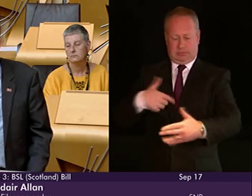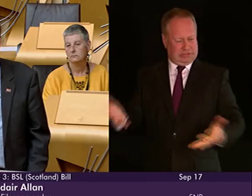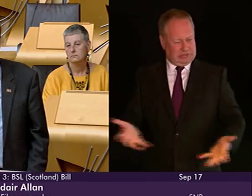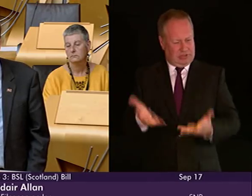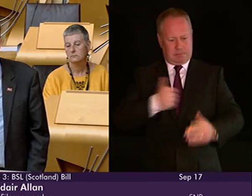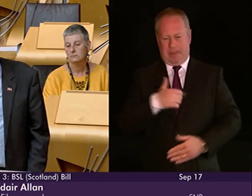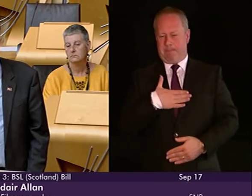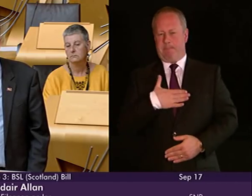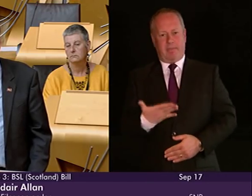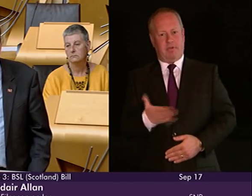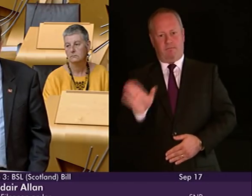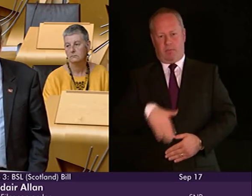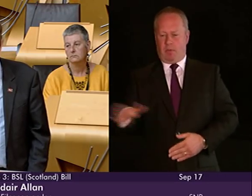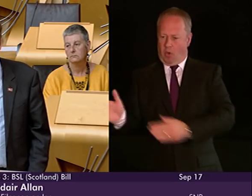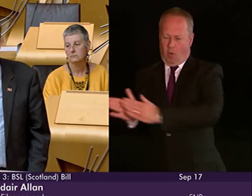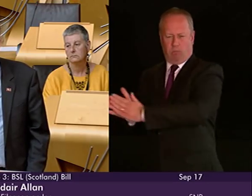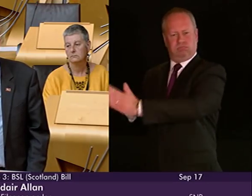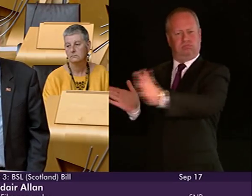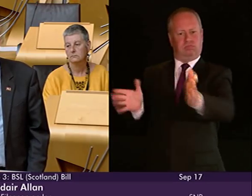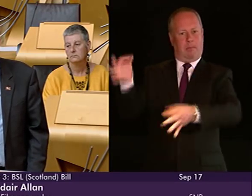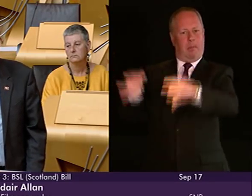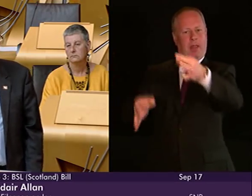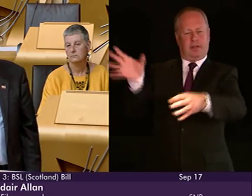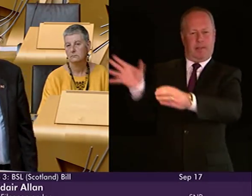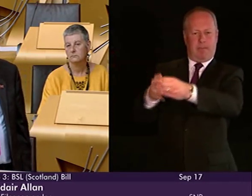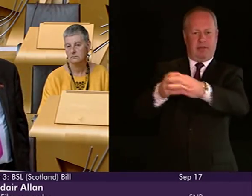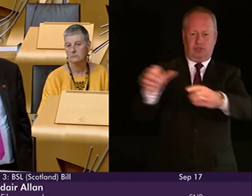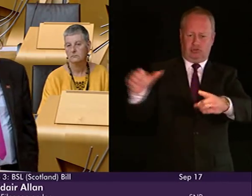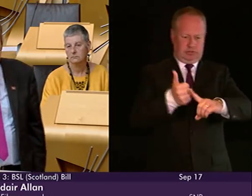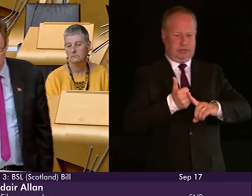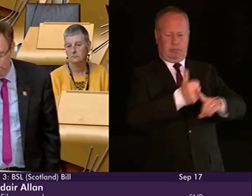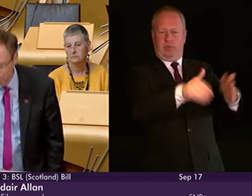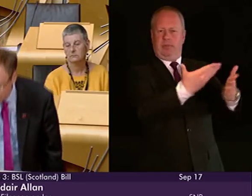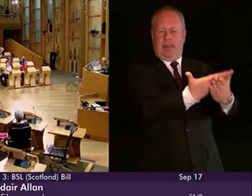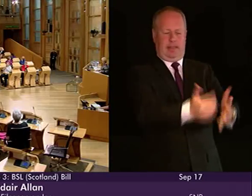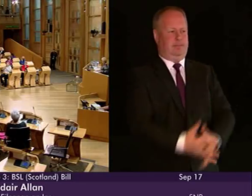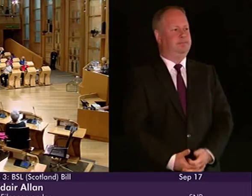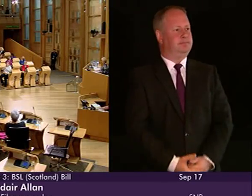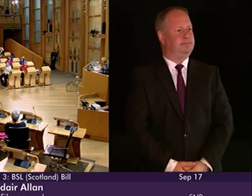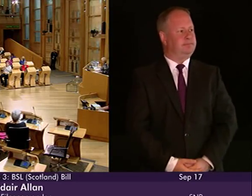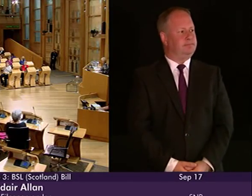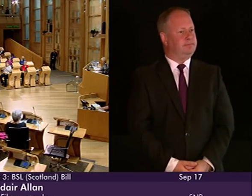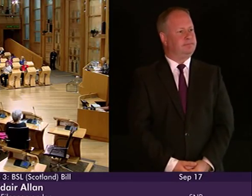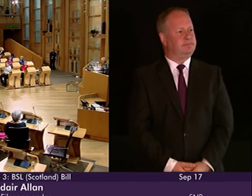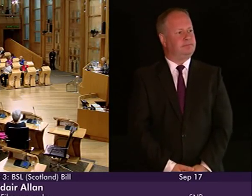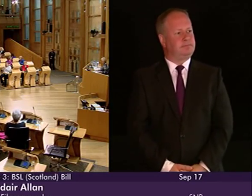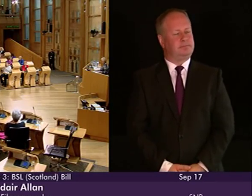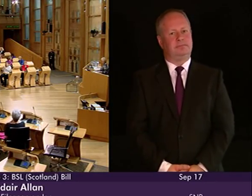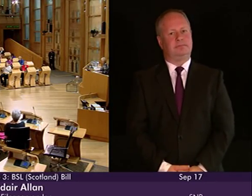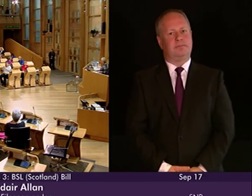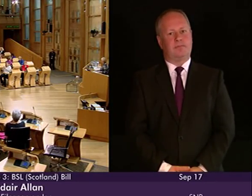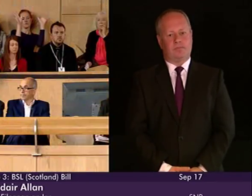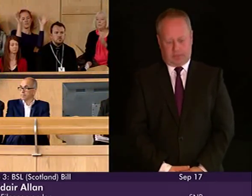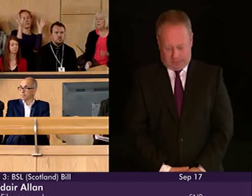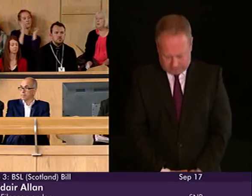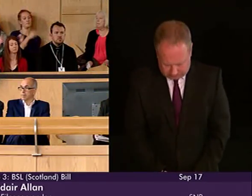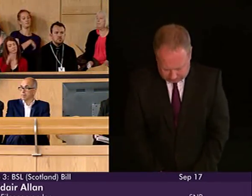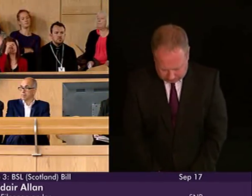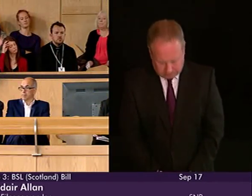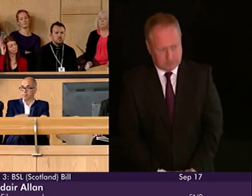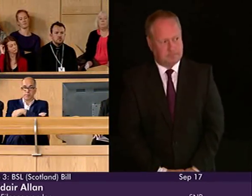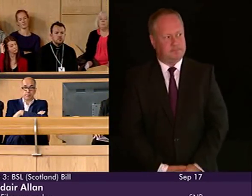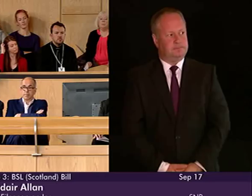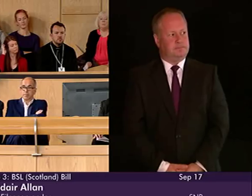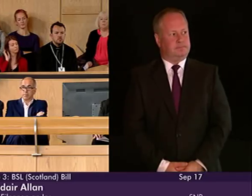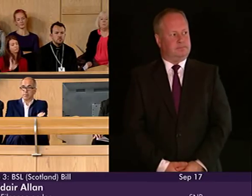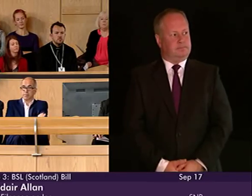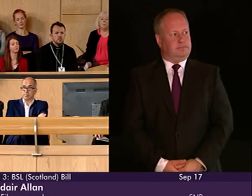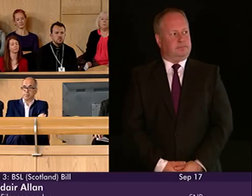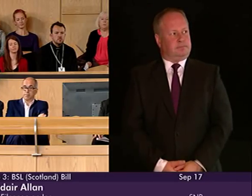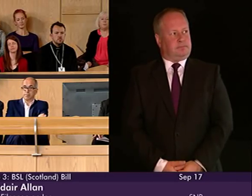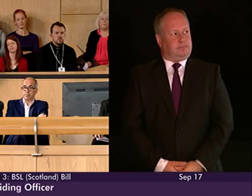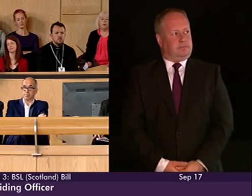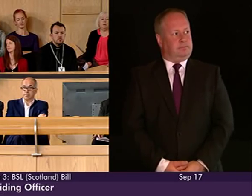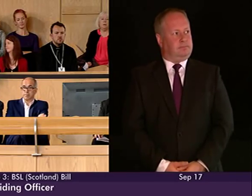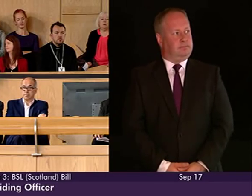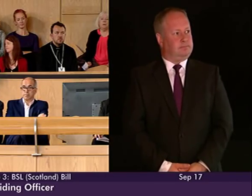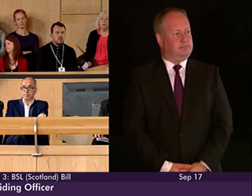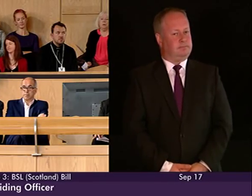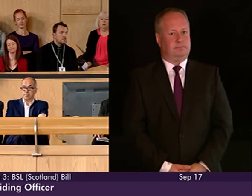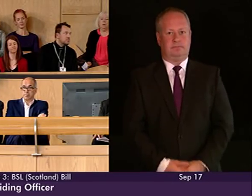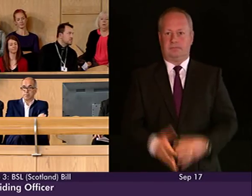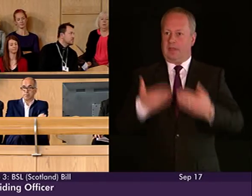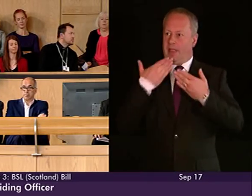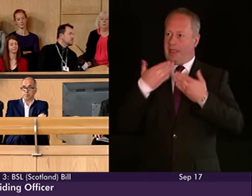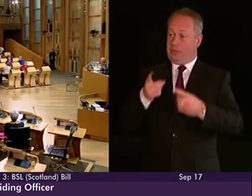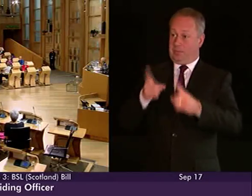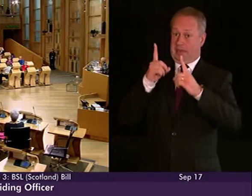members from across all political parties to vote in favour of the bill.